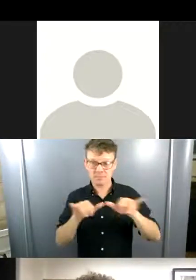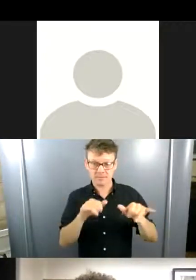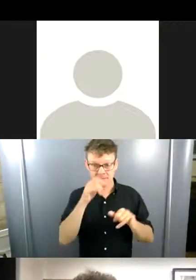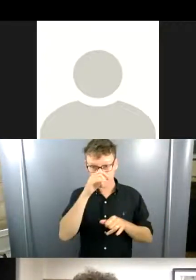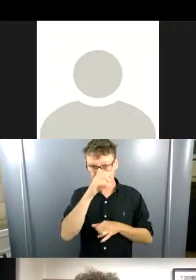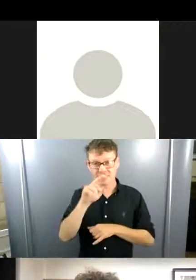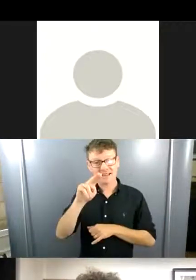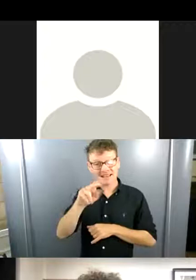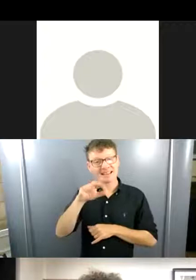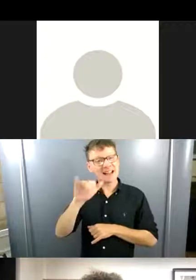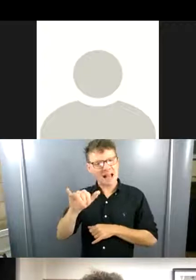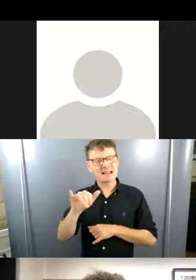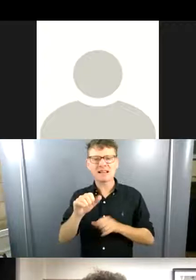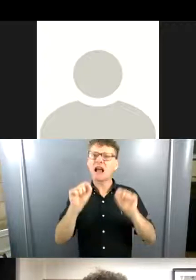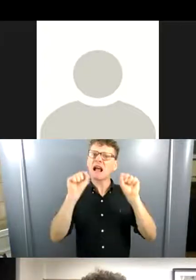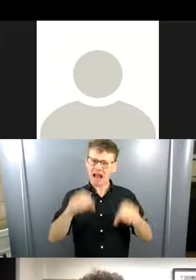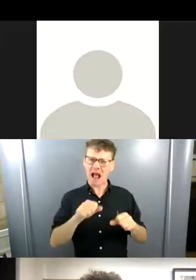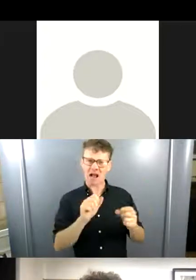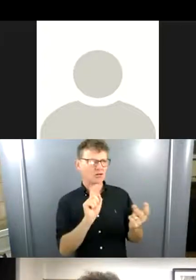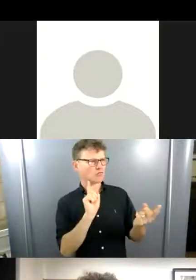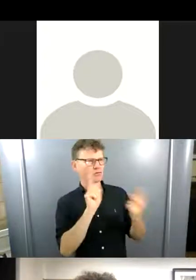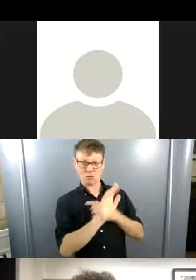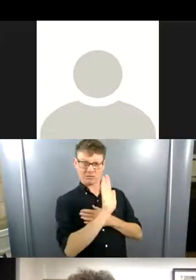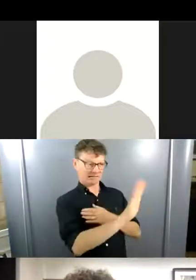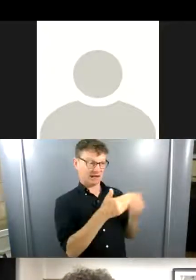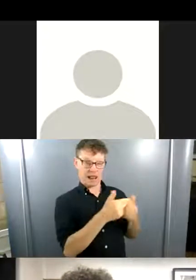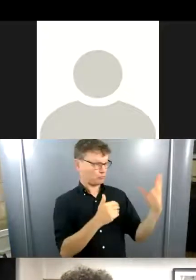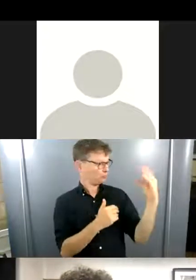even though she could also respond in the same language as the other person she's talking to